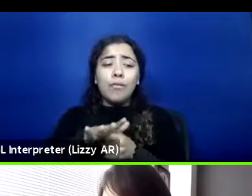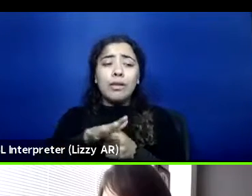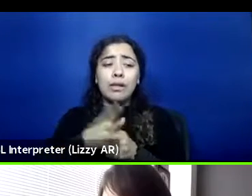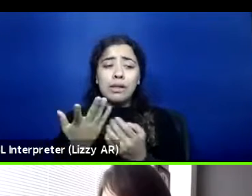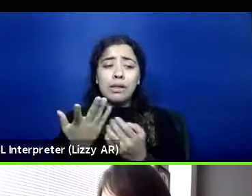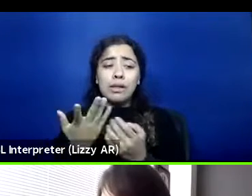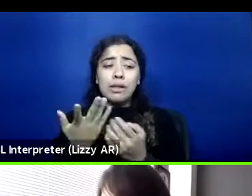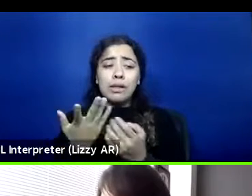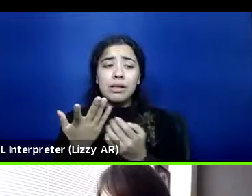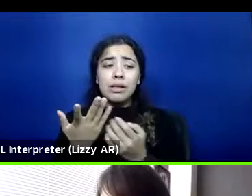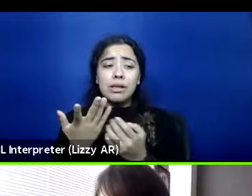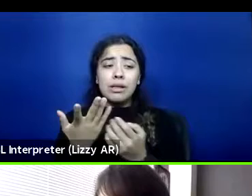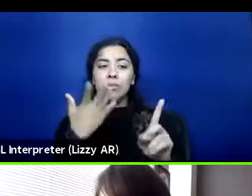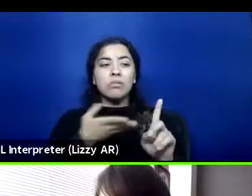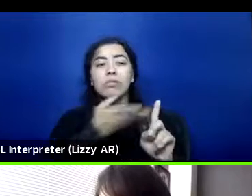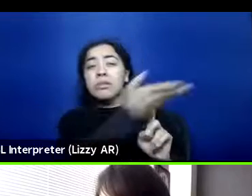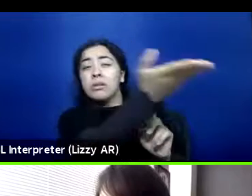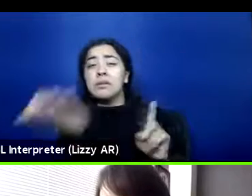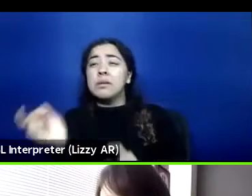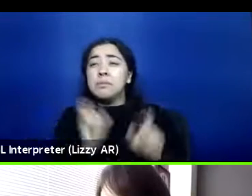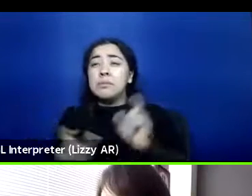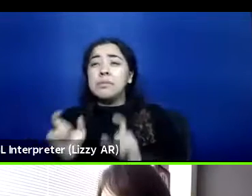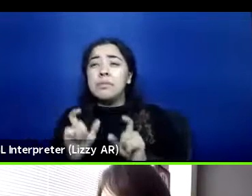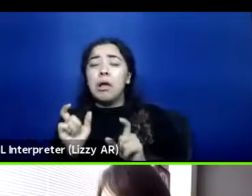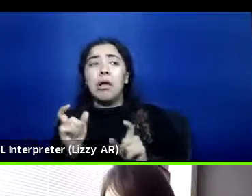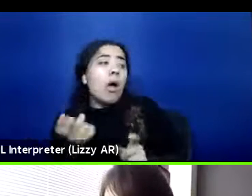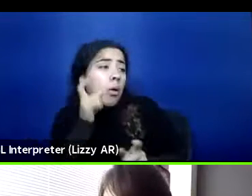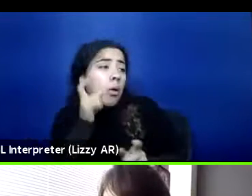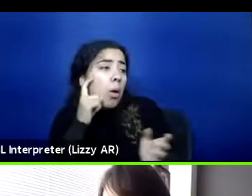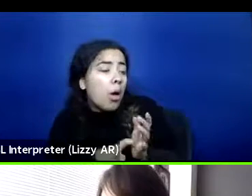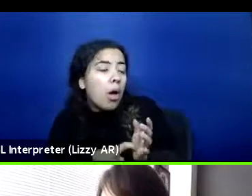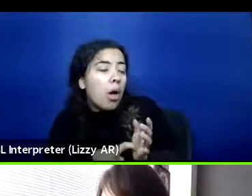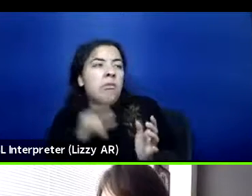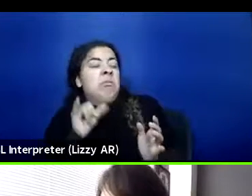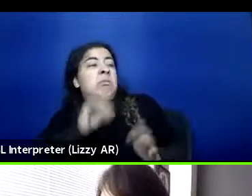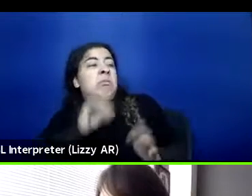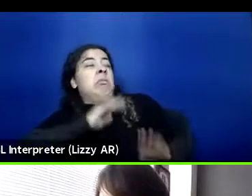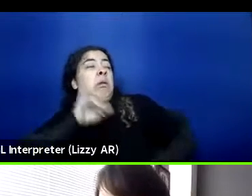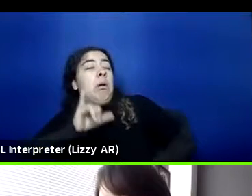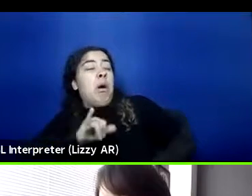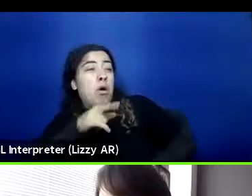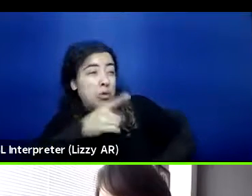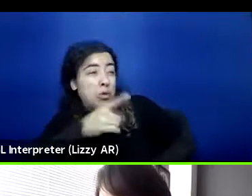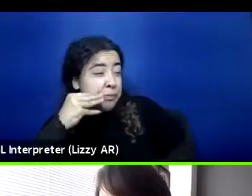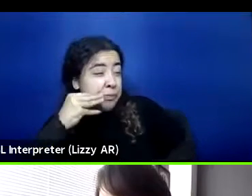but I think also the opportunities, some of which were discussed earlier today.